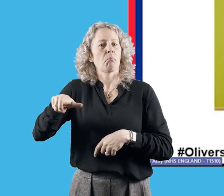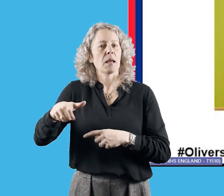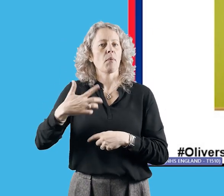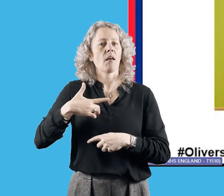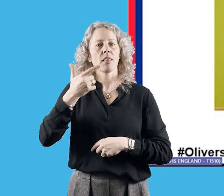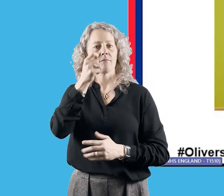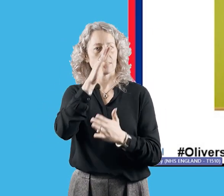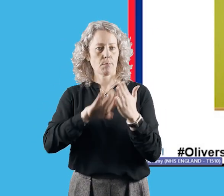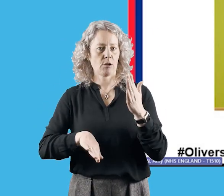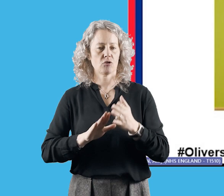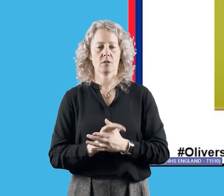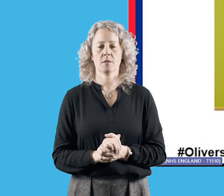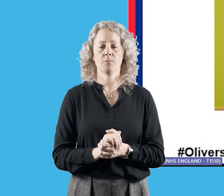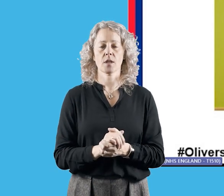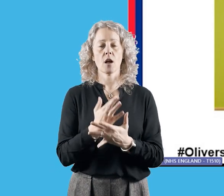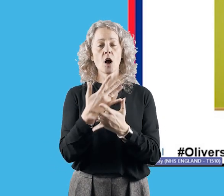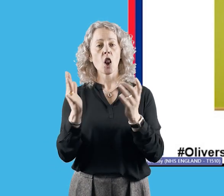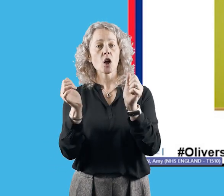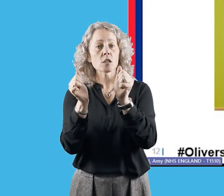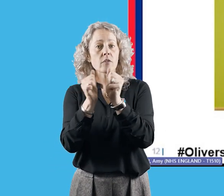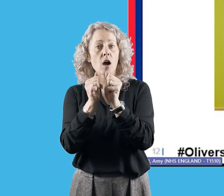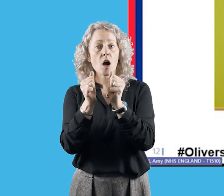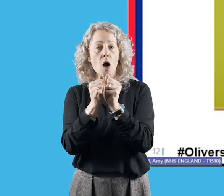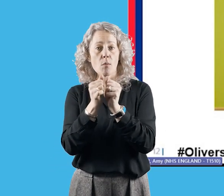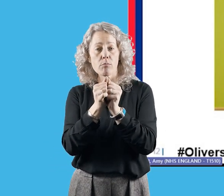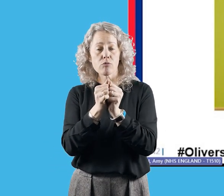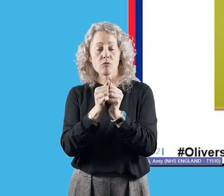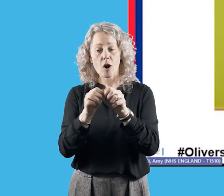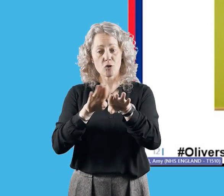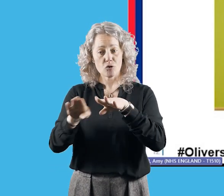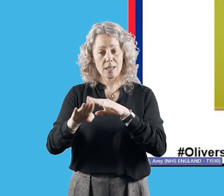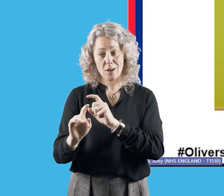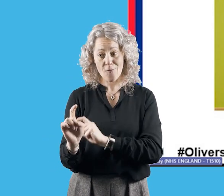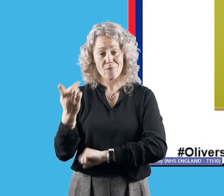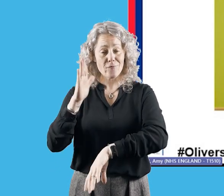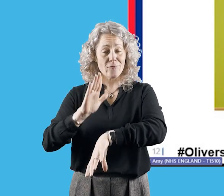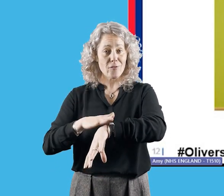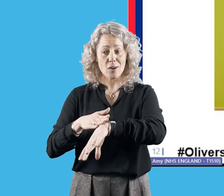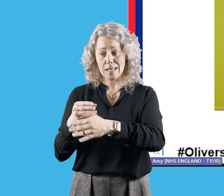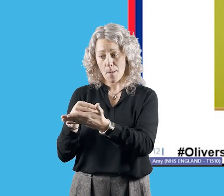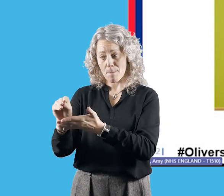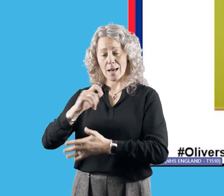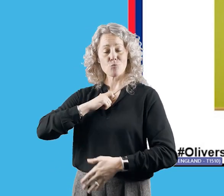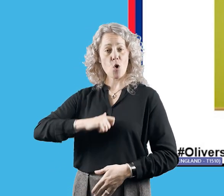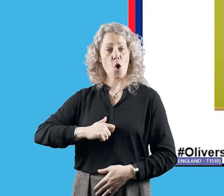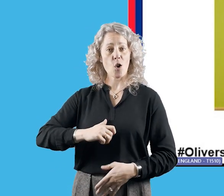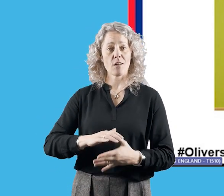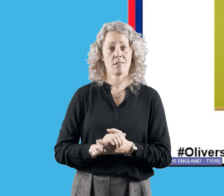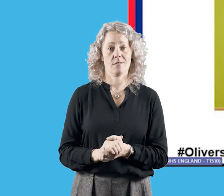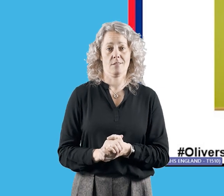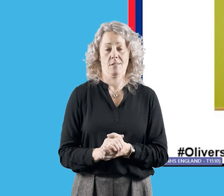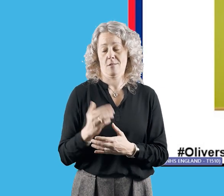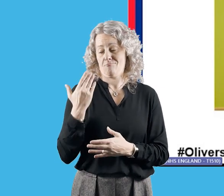Many of our approved trainers are in their first ever paid role. I was speaking with a Co-trainer the other day who was